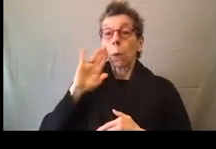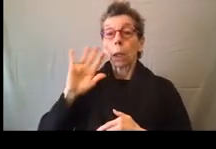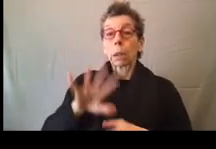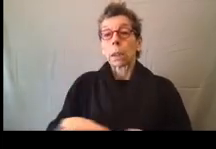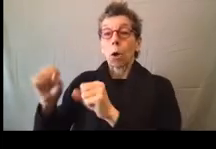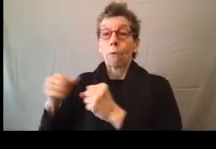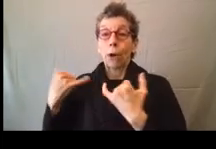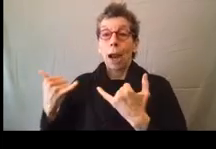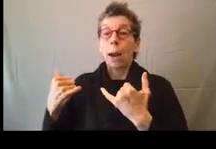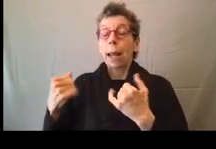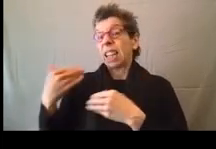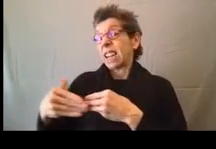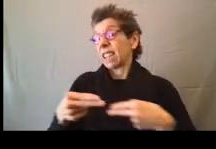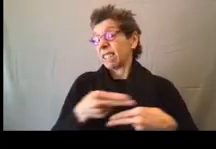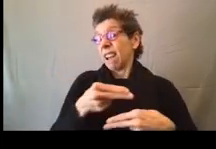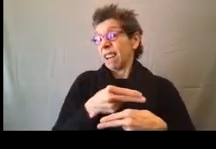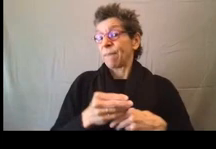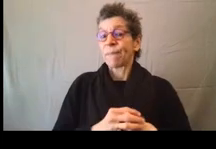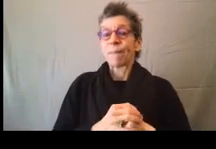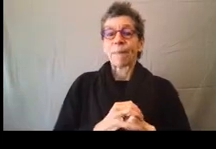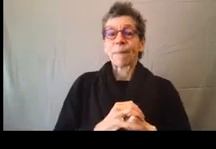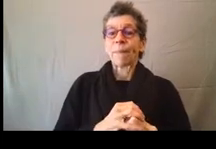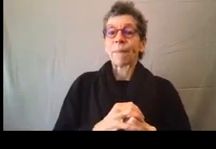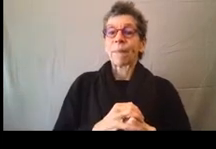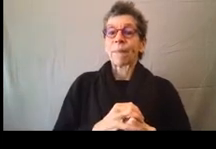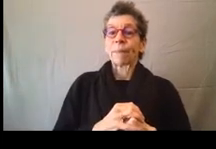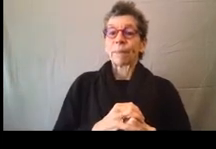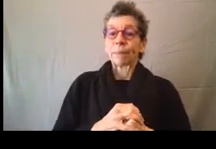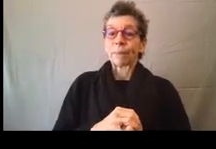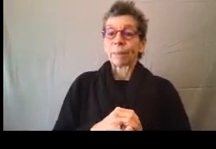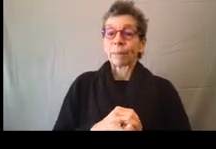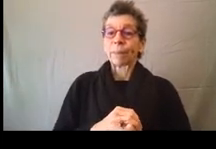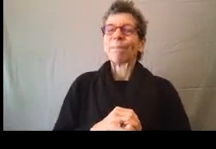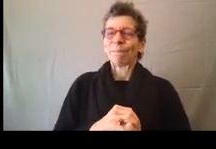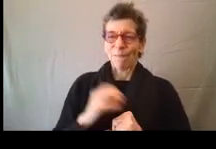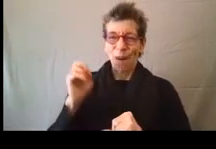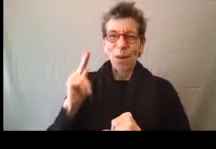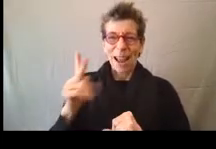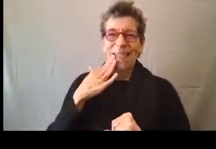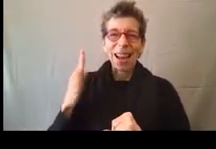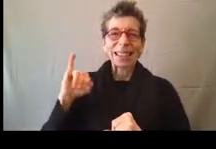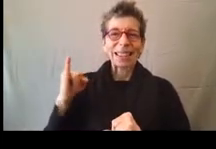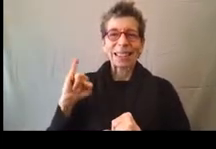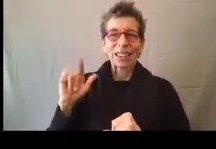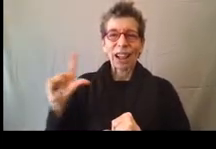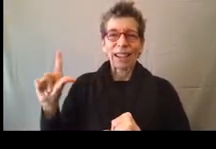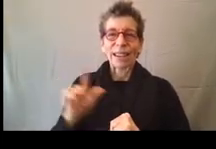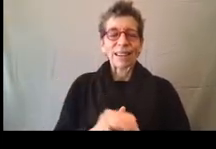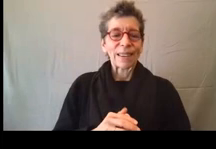please. >> EMILY SHUMAN: All right. Thank you, Jill.